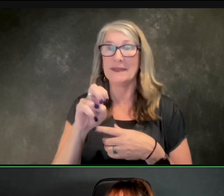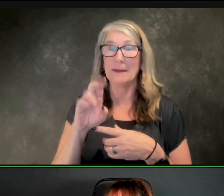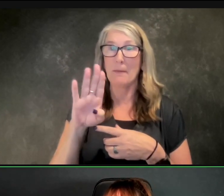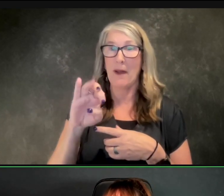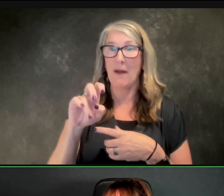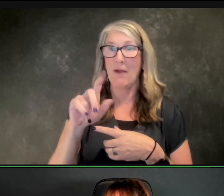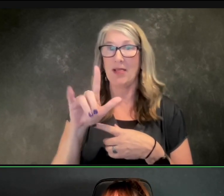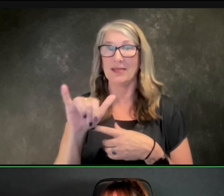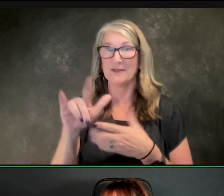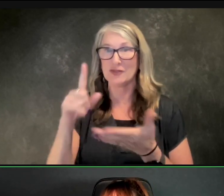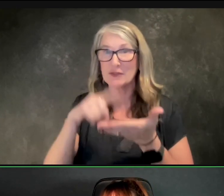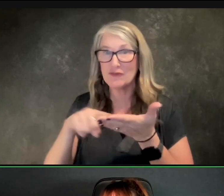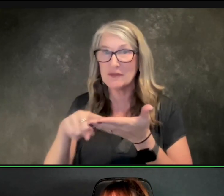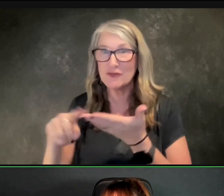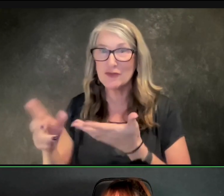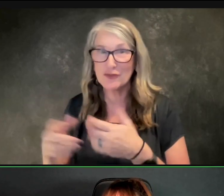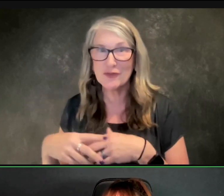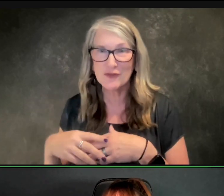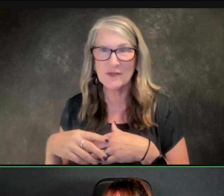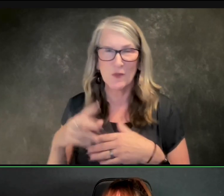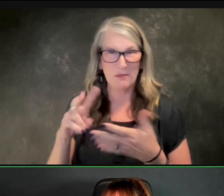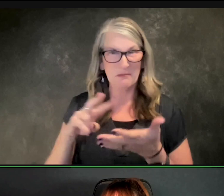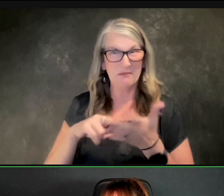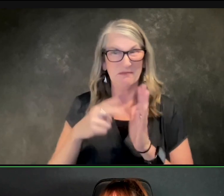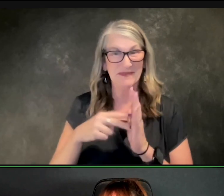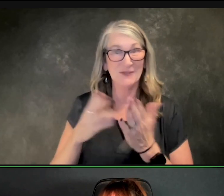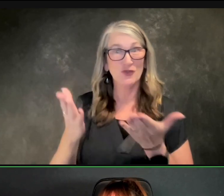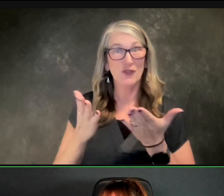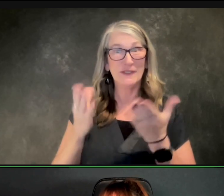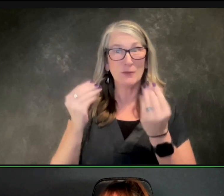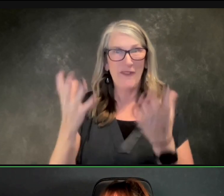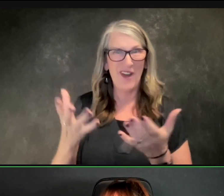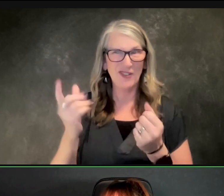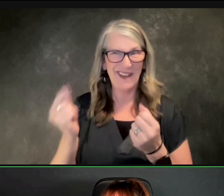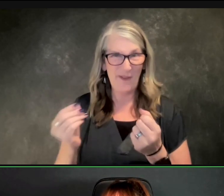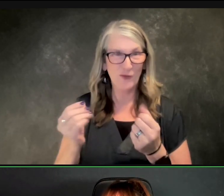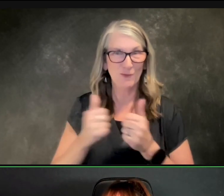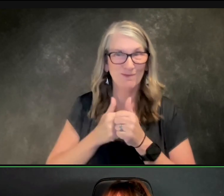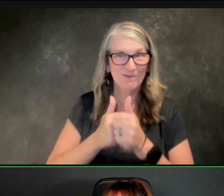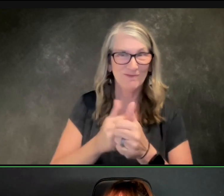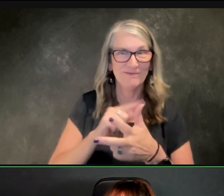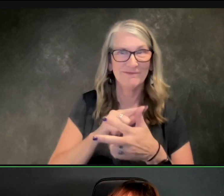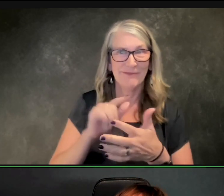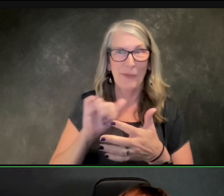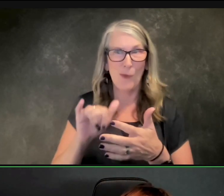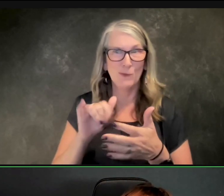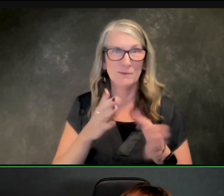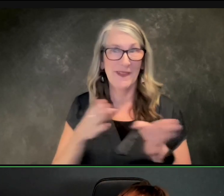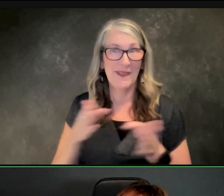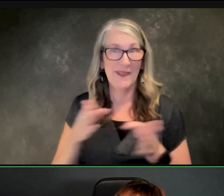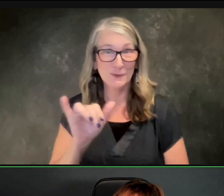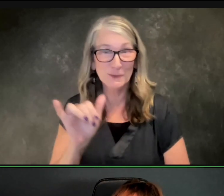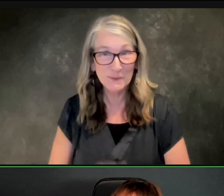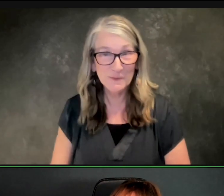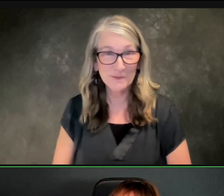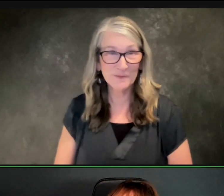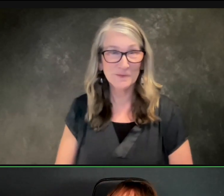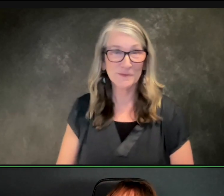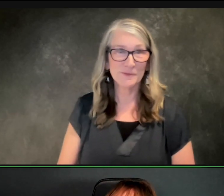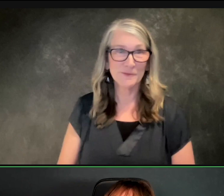Others are on a boat for marine biology research. That means you need to get a service